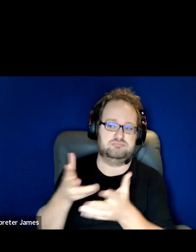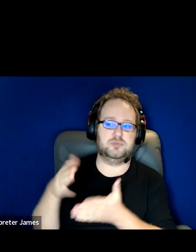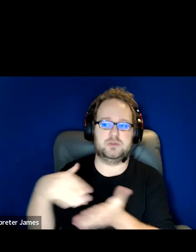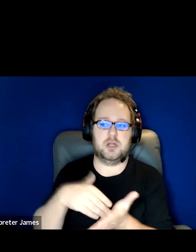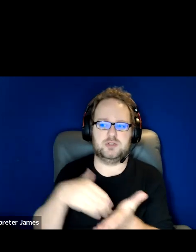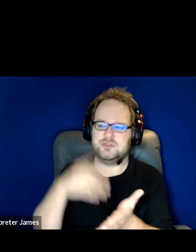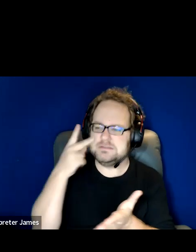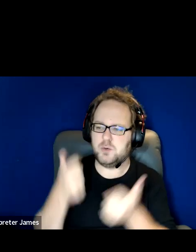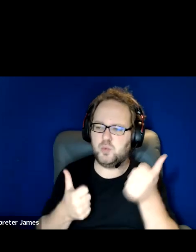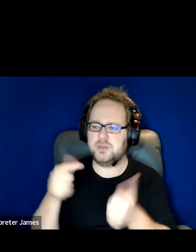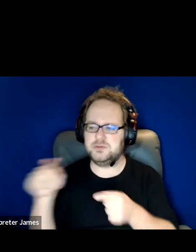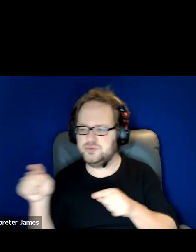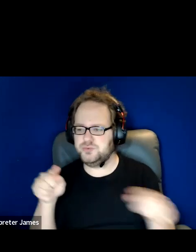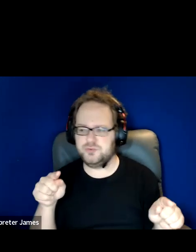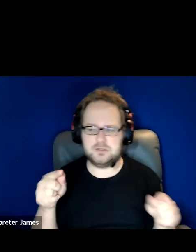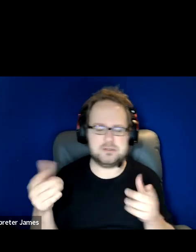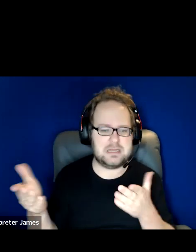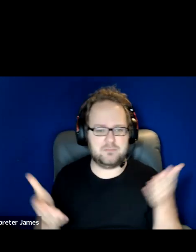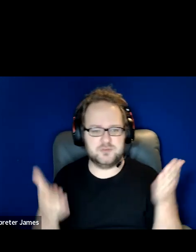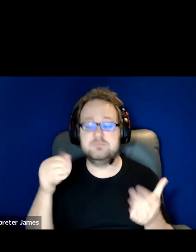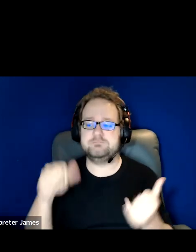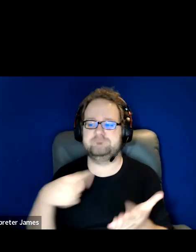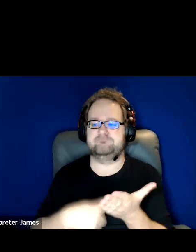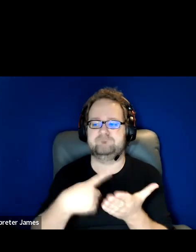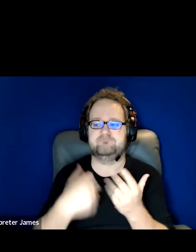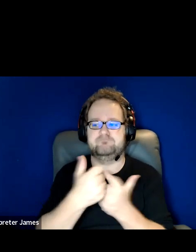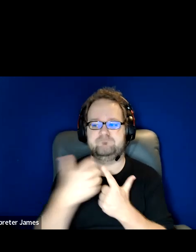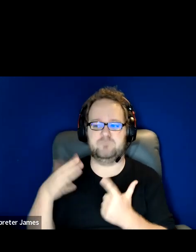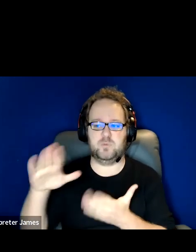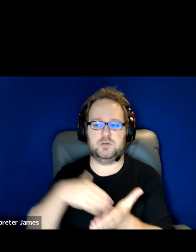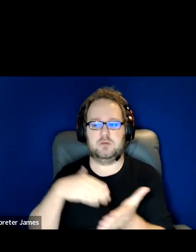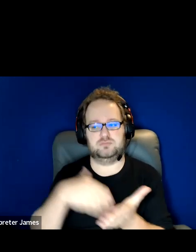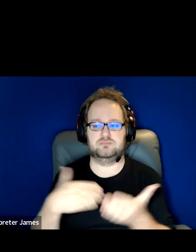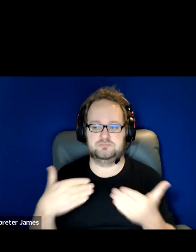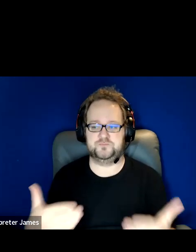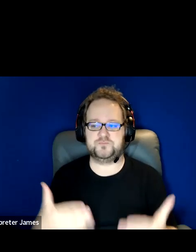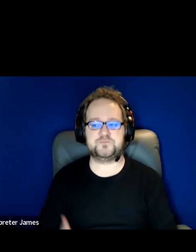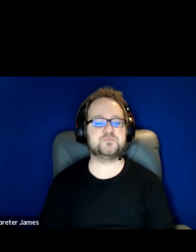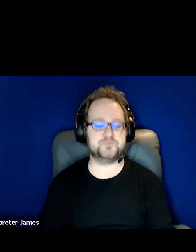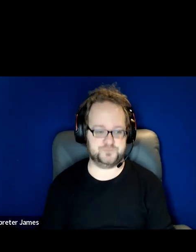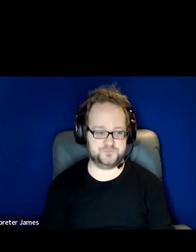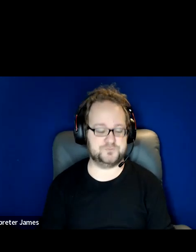and baby to ensure that tour protected against RSV illness. Next slide